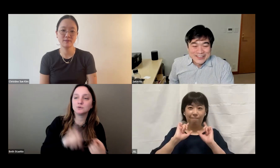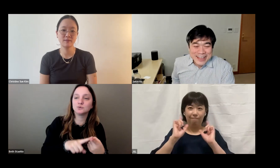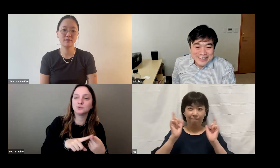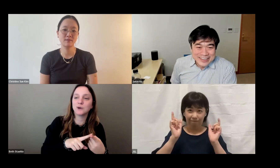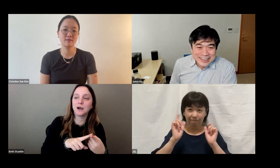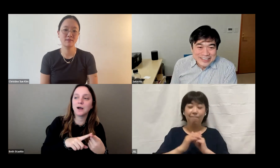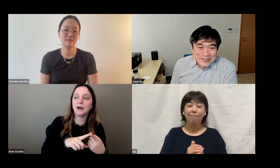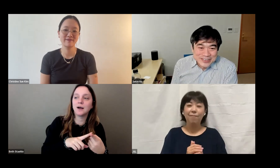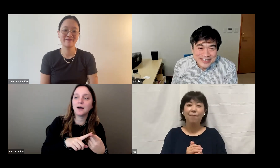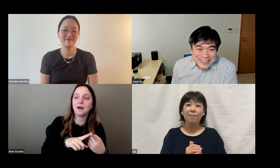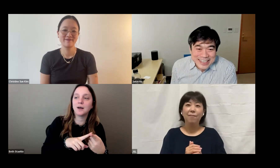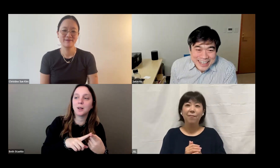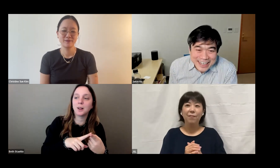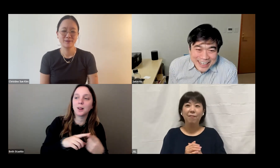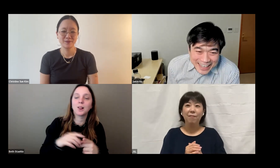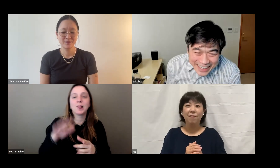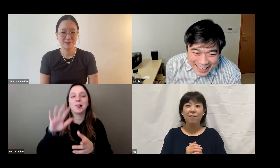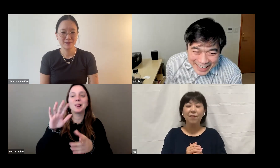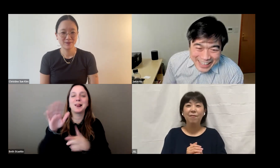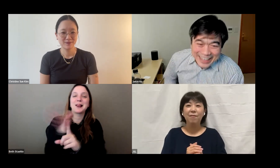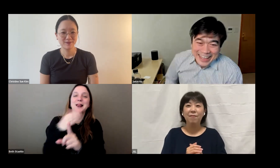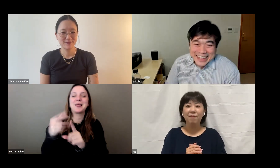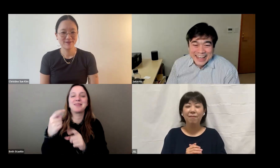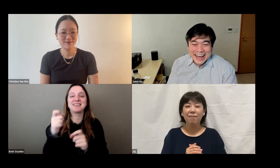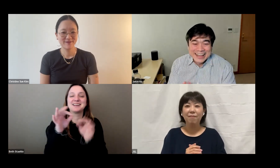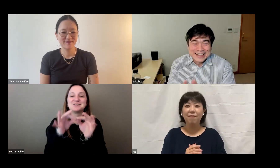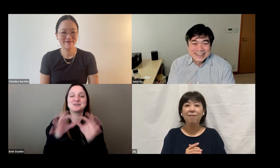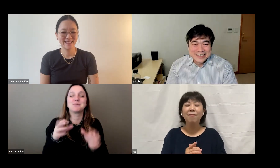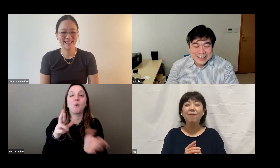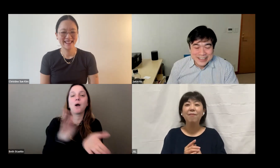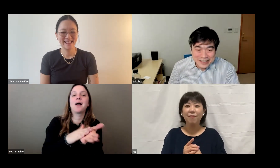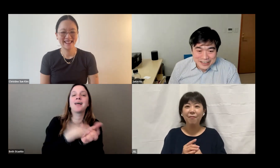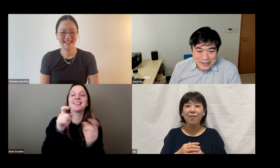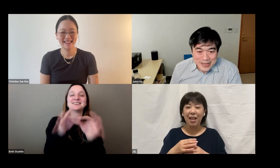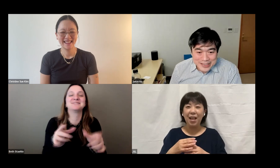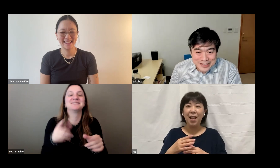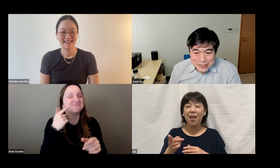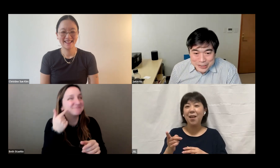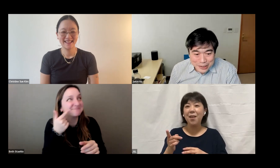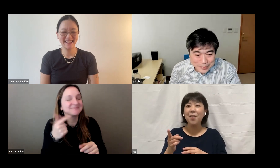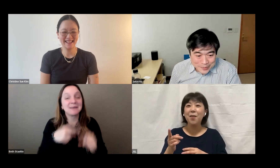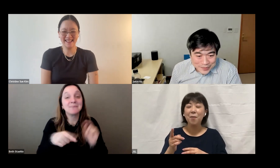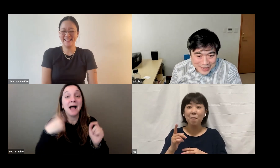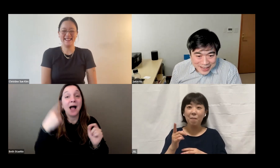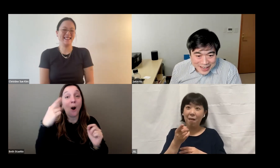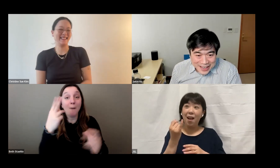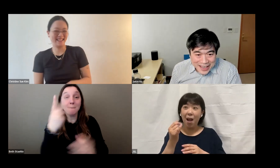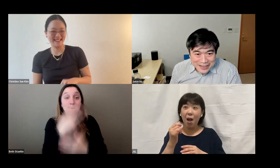flatter the interpreters, I think today they did an amazing job. And